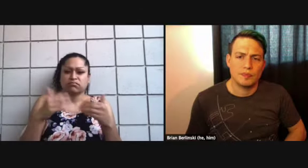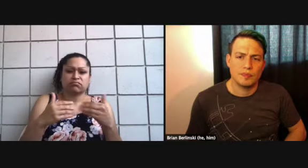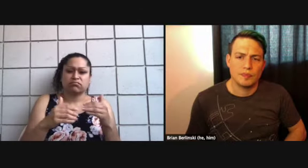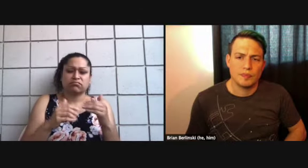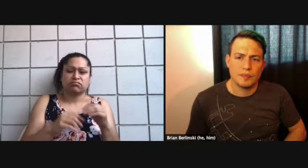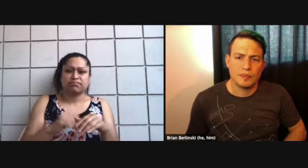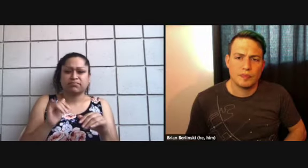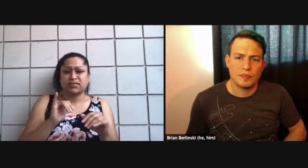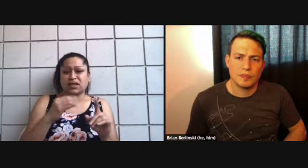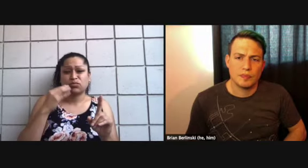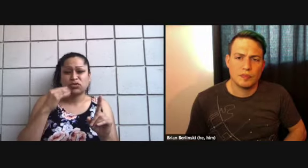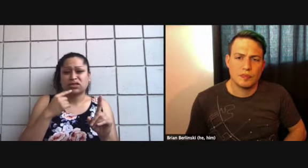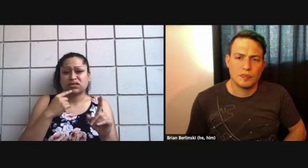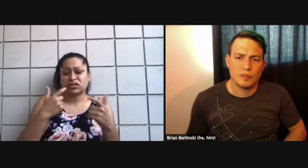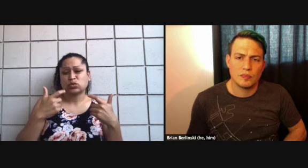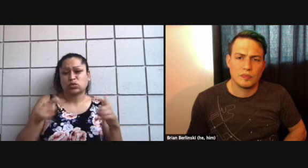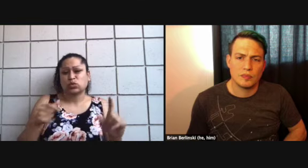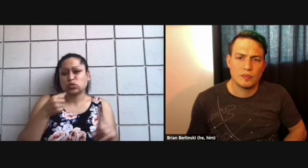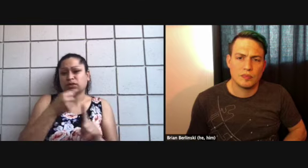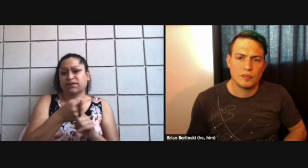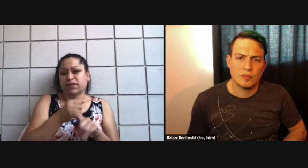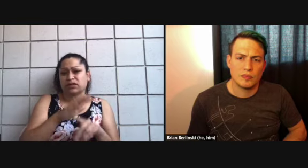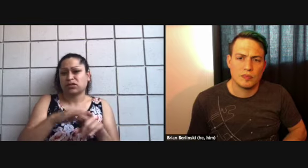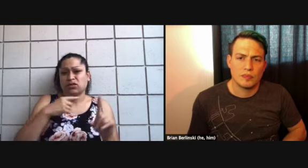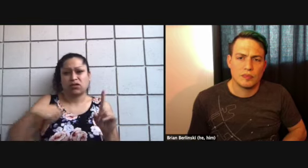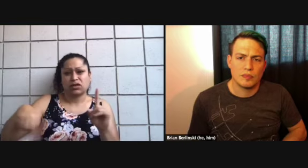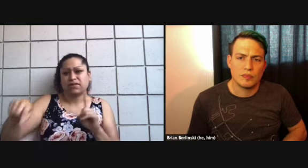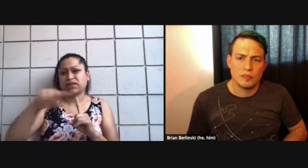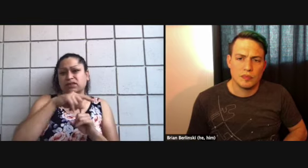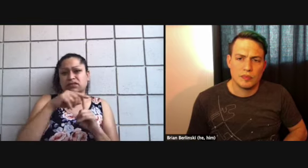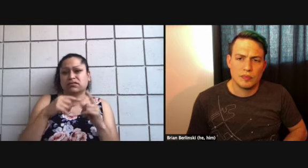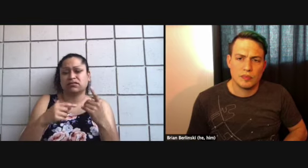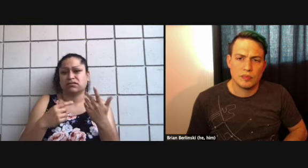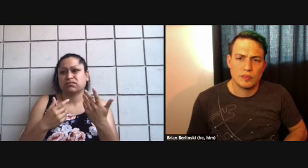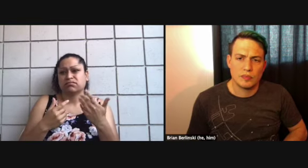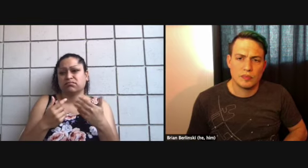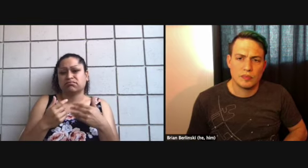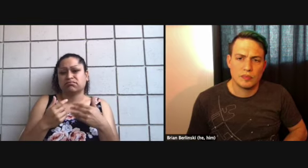As Brian mentioned, this is affecting many of us deeply.